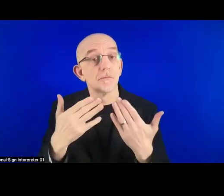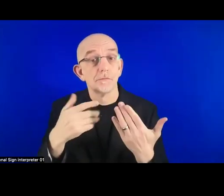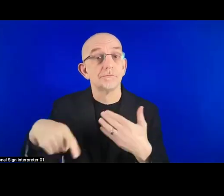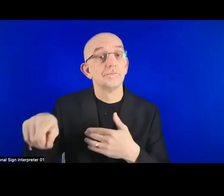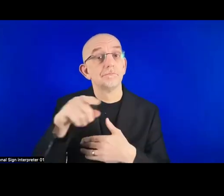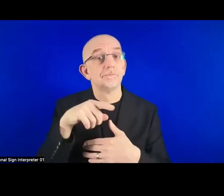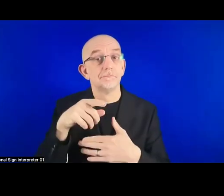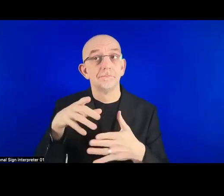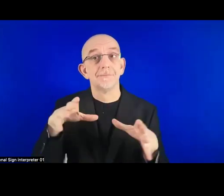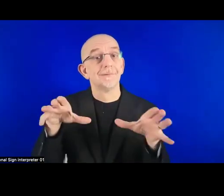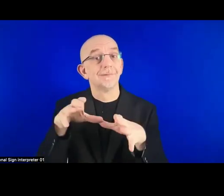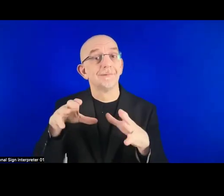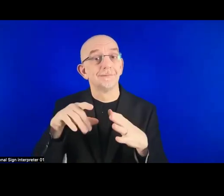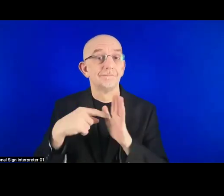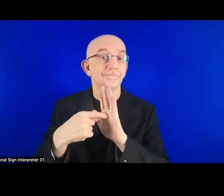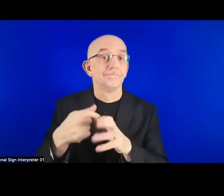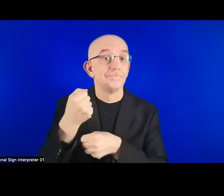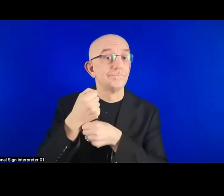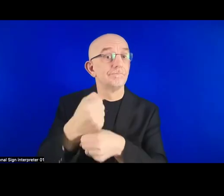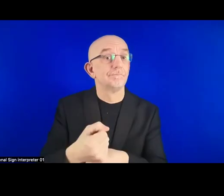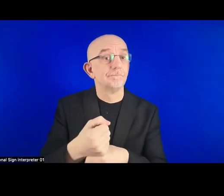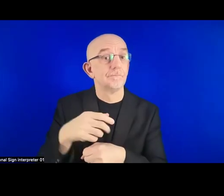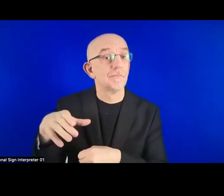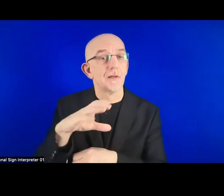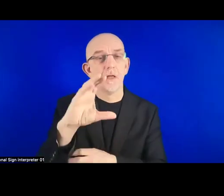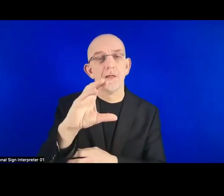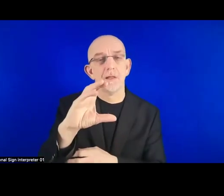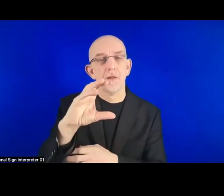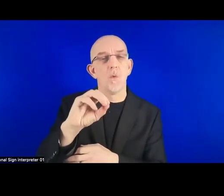summits which are about where we try to raise the voices of persons with intellectual